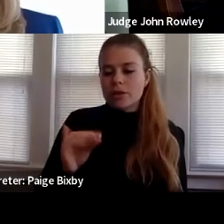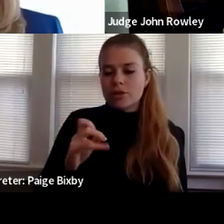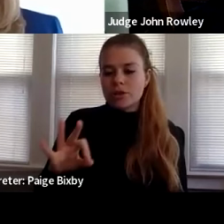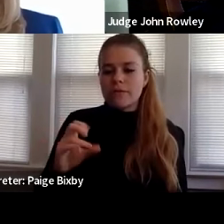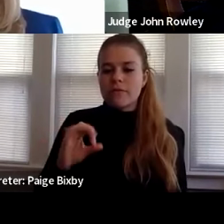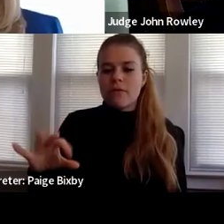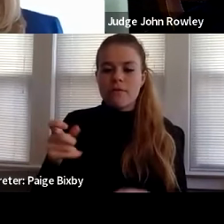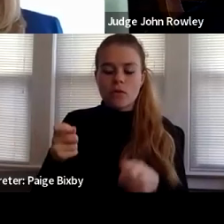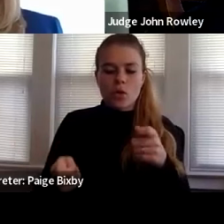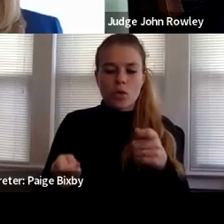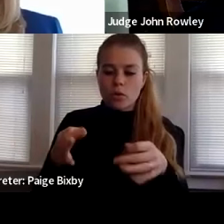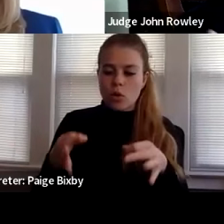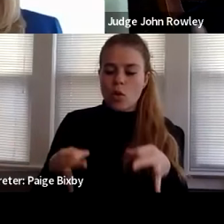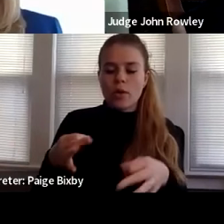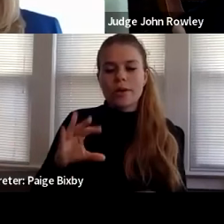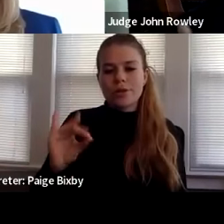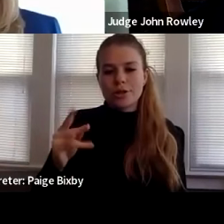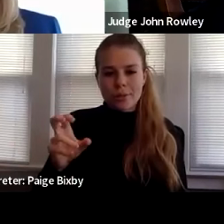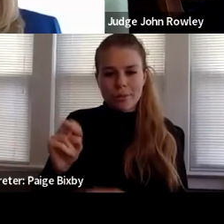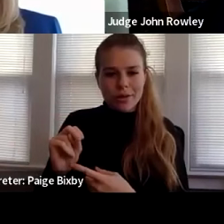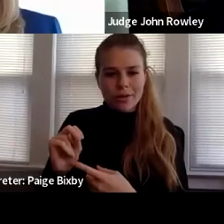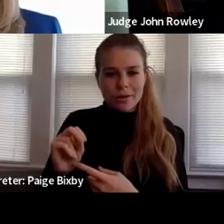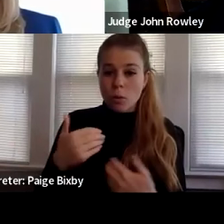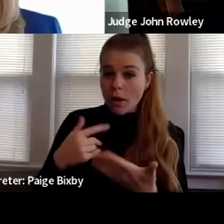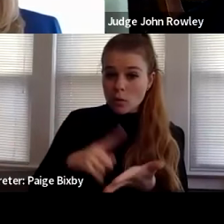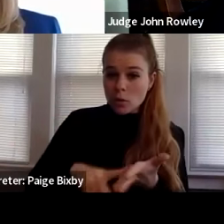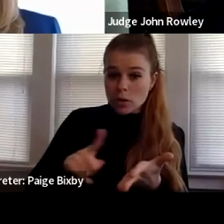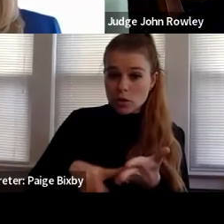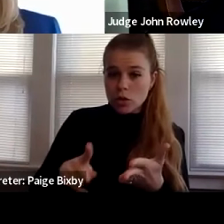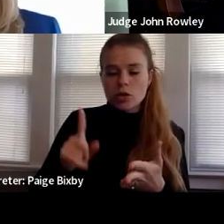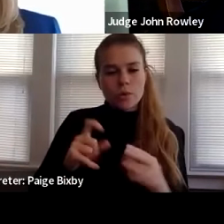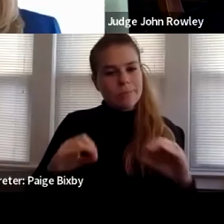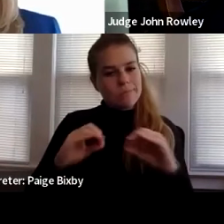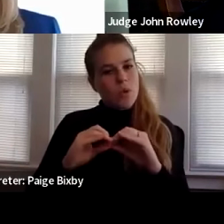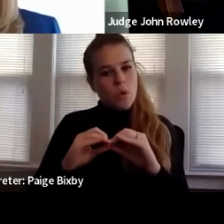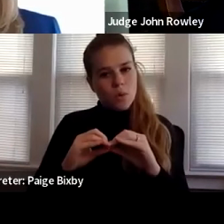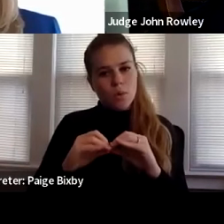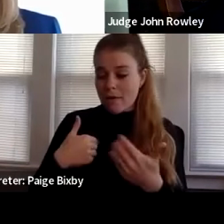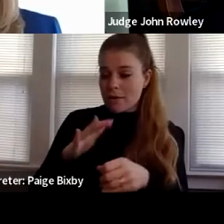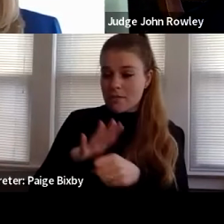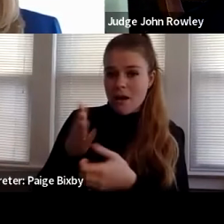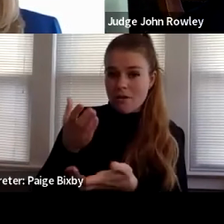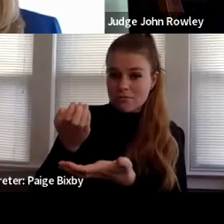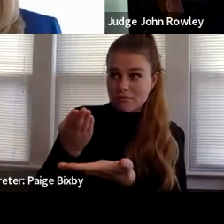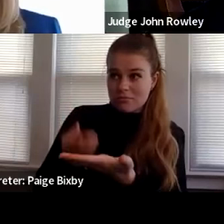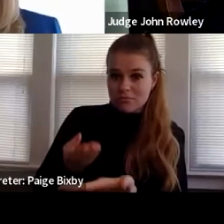We've got the research. We're getting more, we've got enough already to say this is what works. Why aren't we fully invested in this?